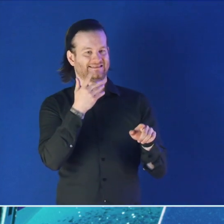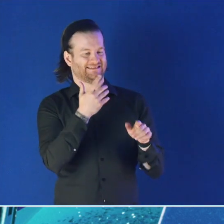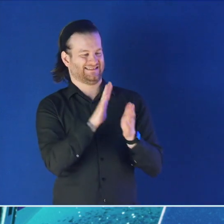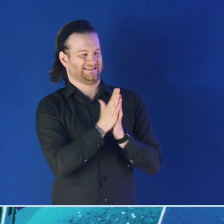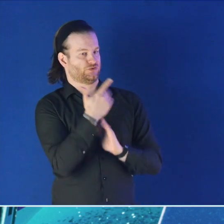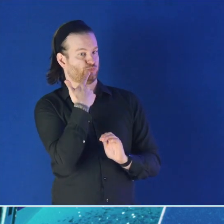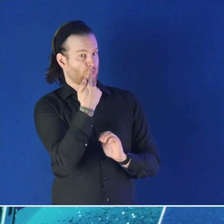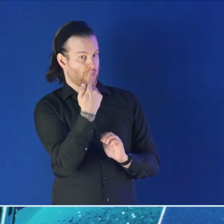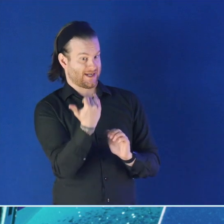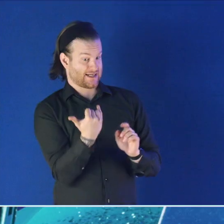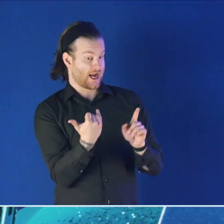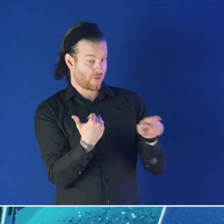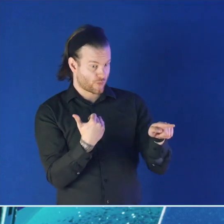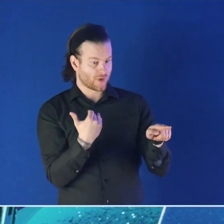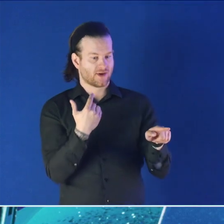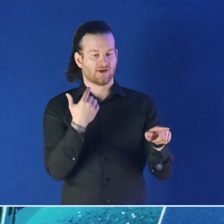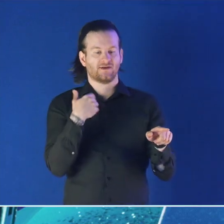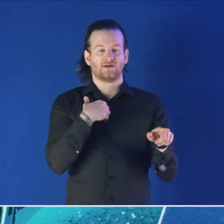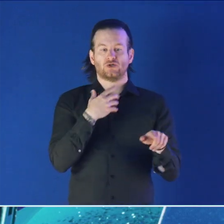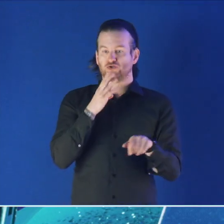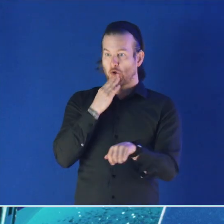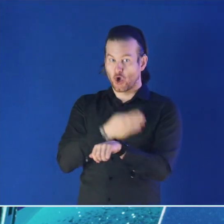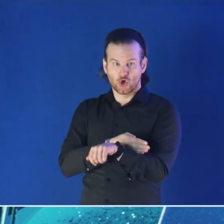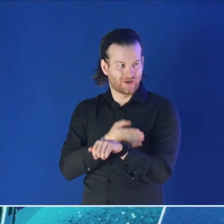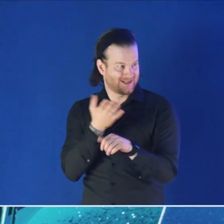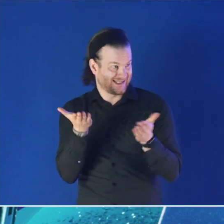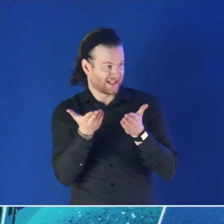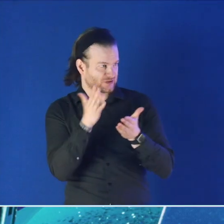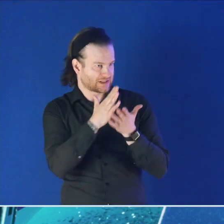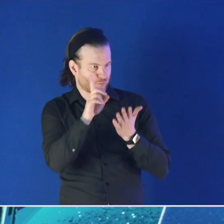She's a Microsoft baby also. There she is.